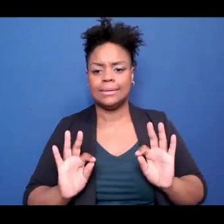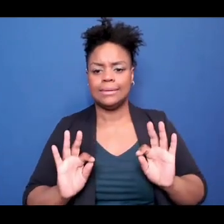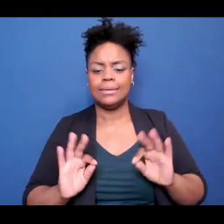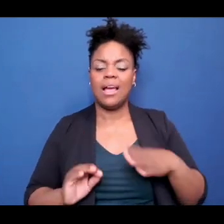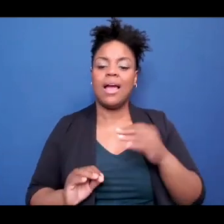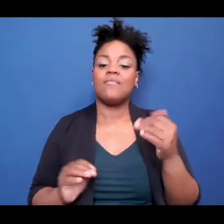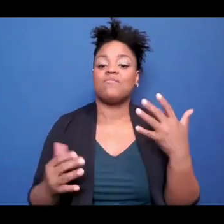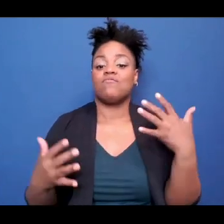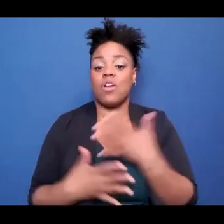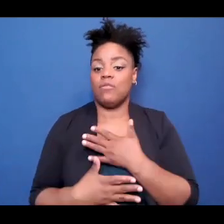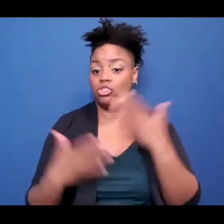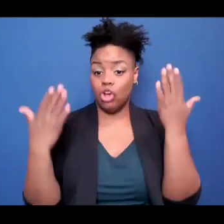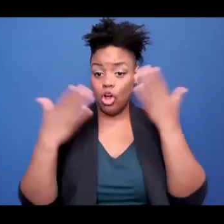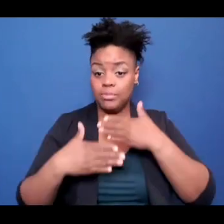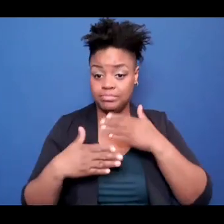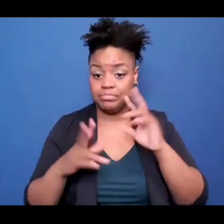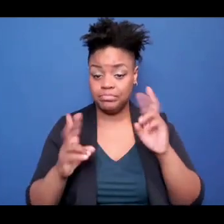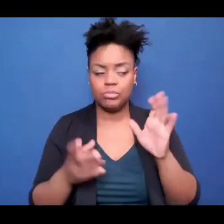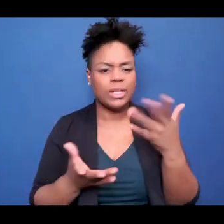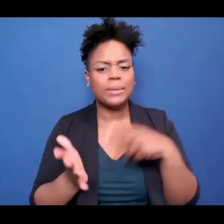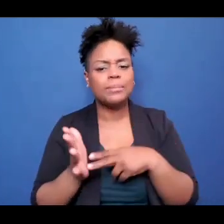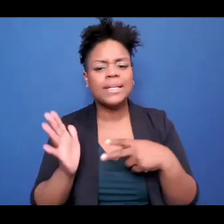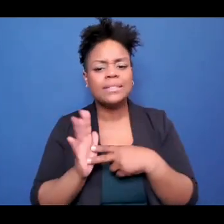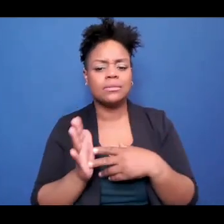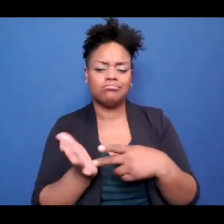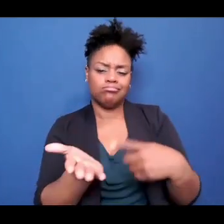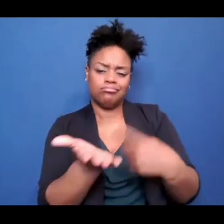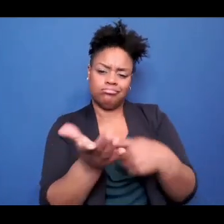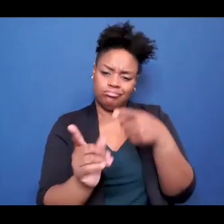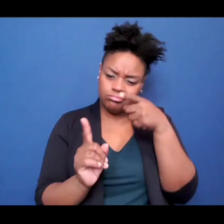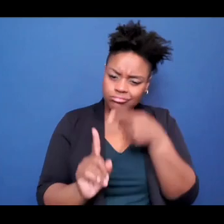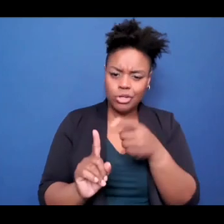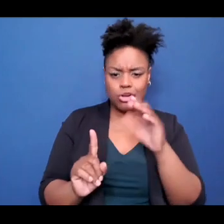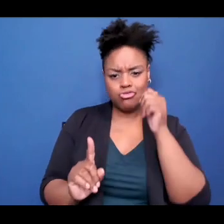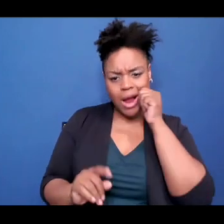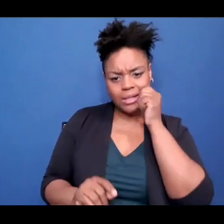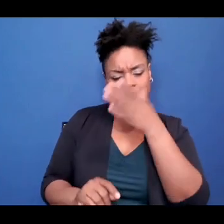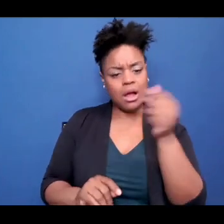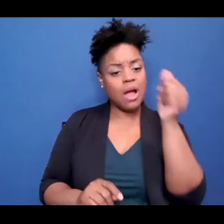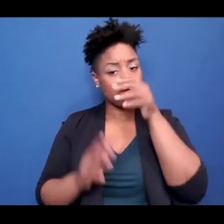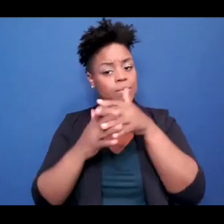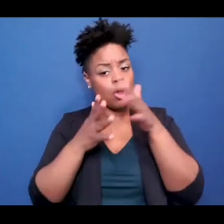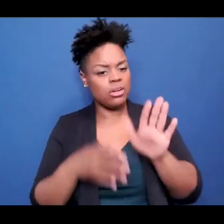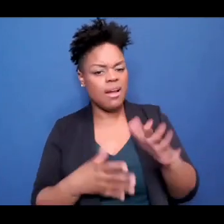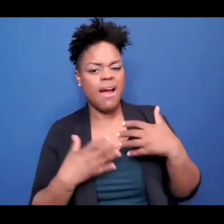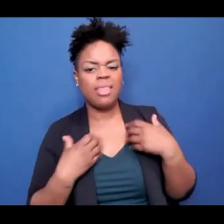ARE AFRAID OF THE DARK, WHAT IT MEANS TO TALK ABOUT RACE AND AFRICAN AMERICAN HEALTH. DR. KWATE, WELCOME, AND THANK